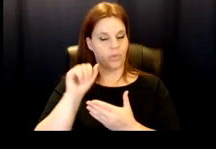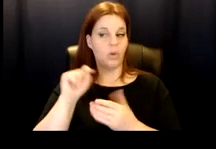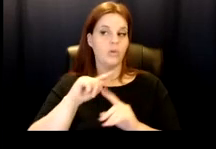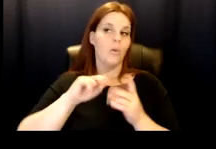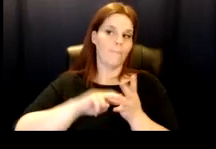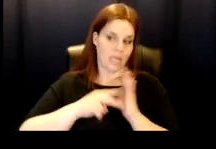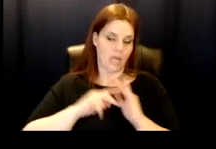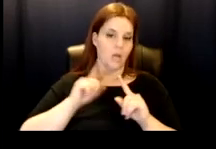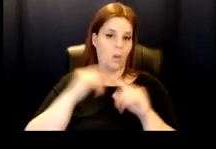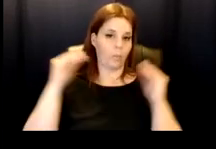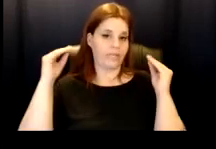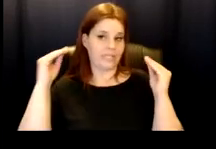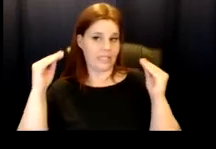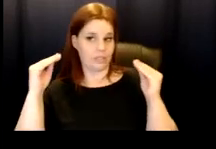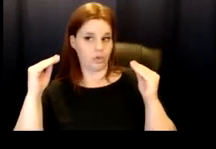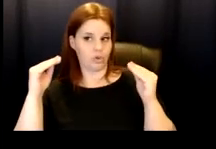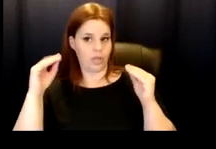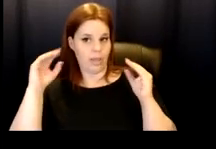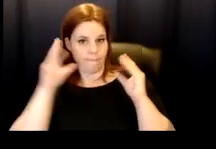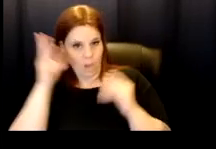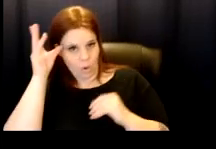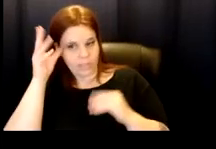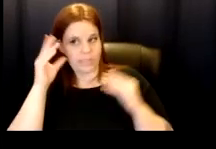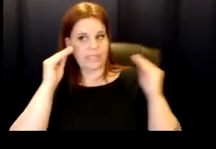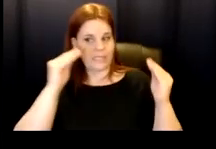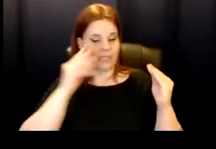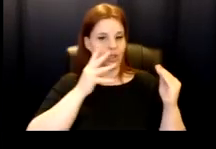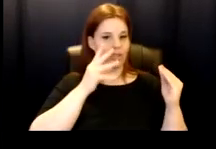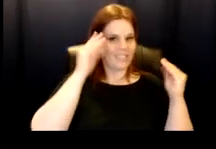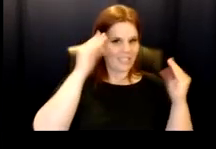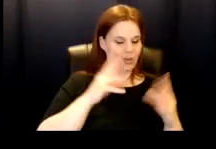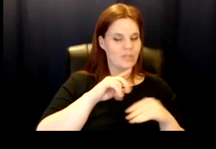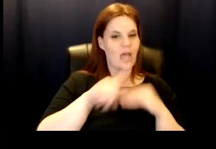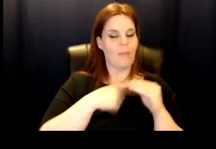educating parents, teachers, people with disabilities about the Individuals with Disabilities Education